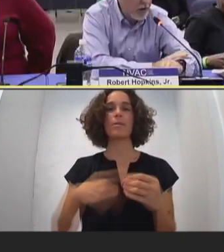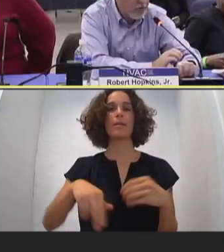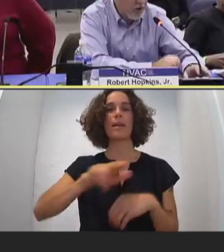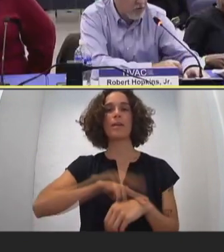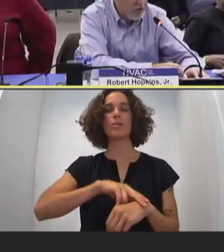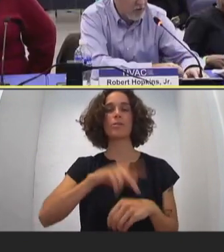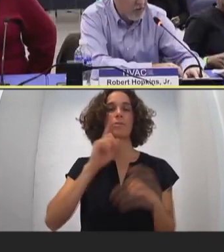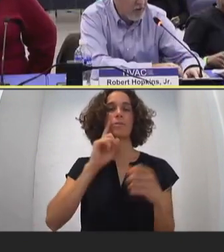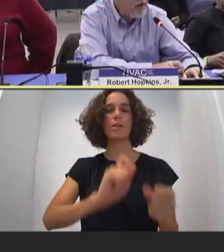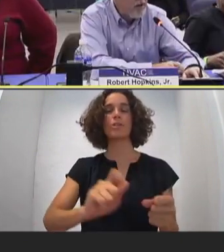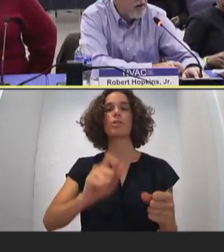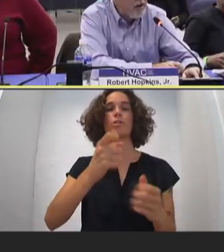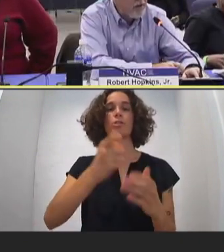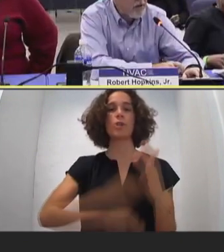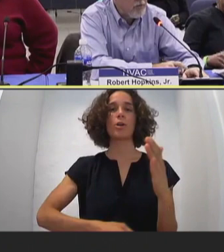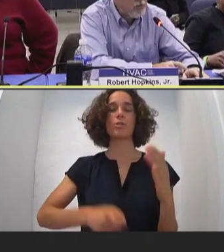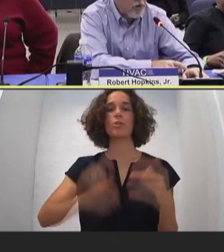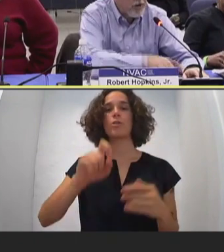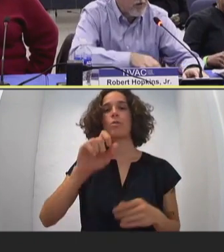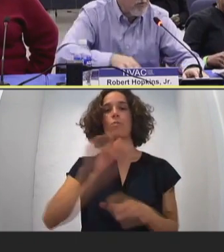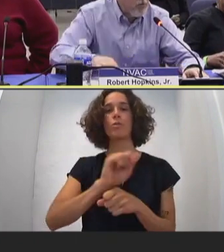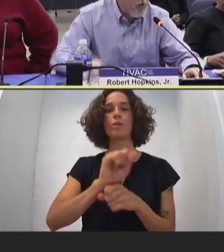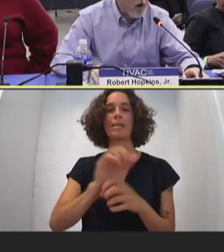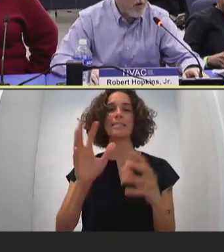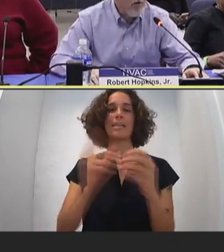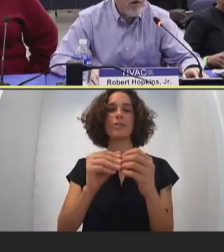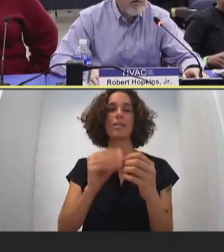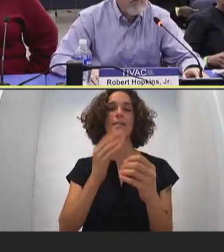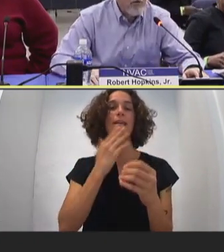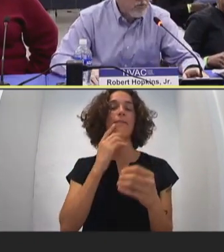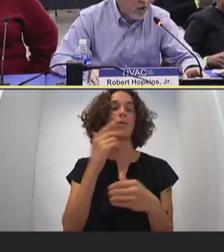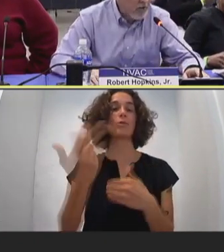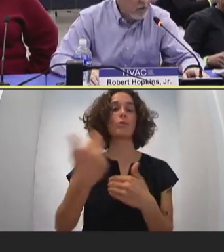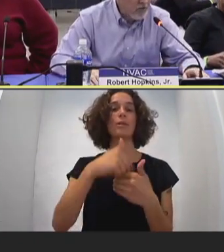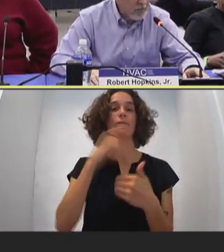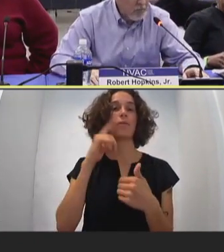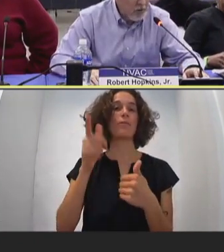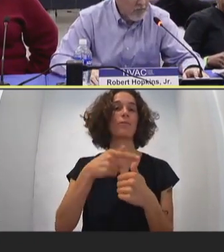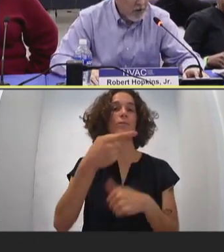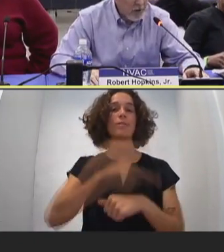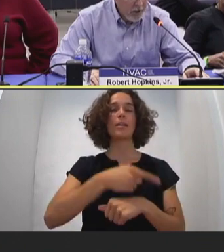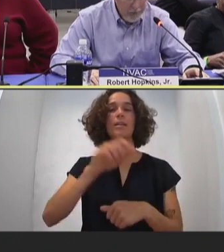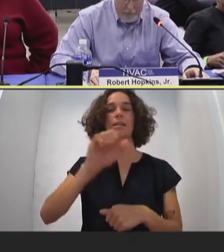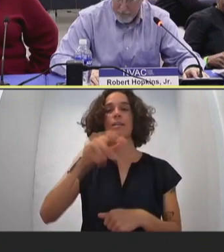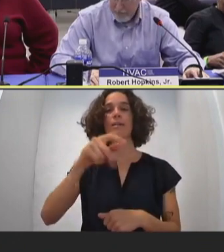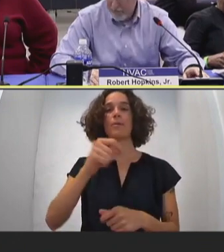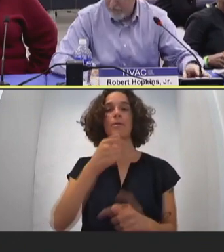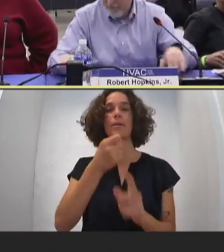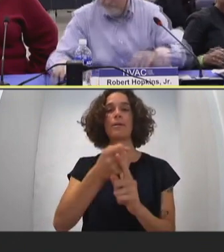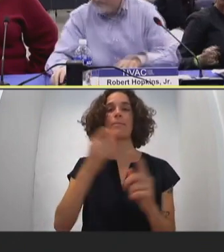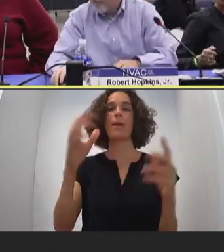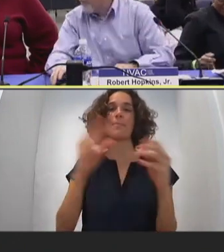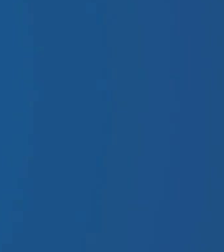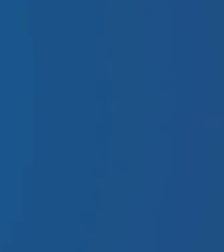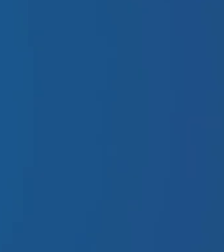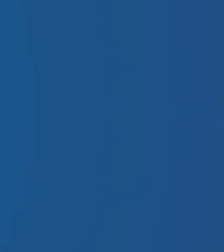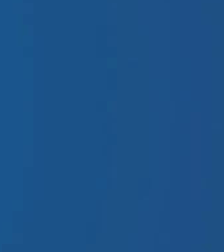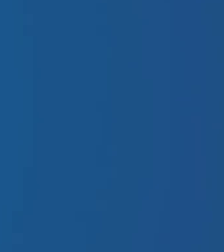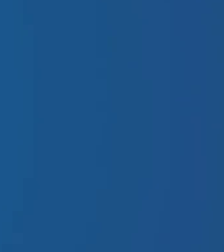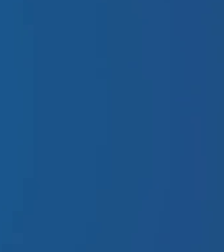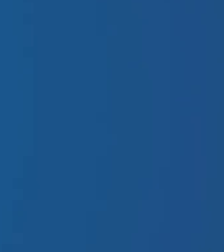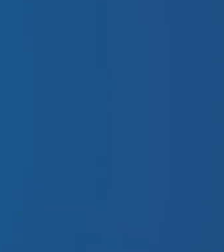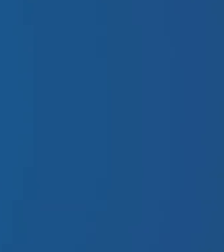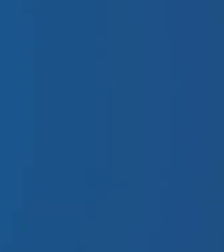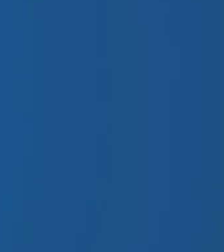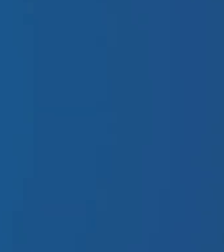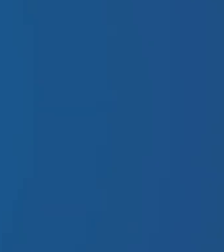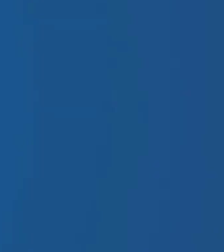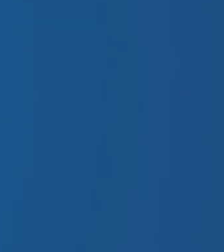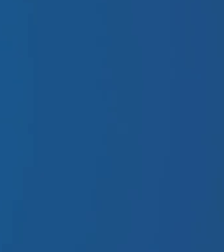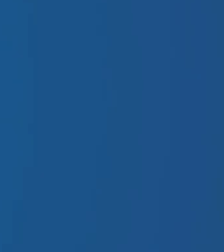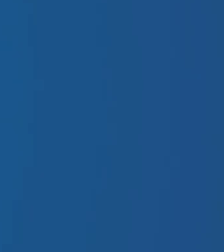Session. Thank you for joining us for our first day of our September NVAC meeting.